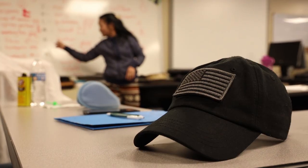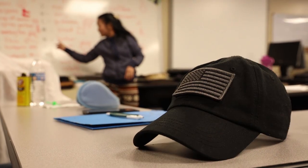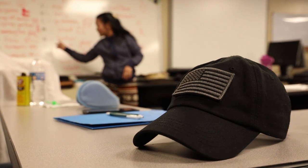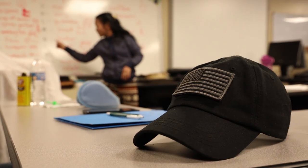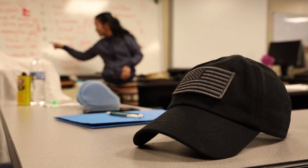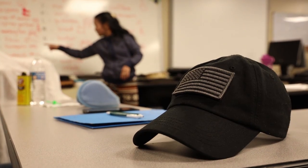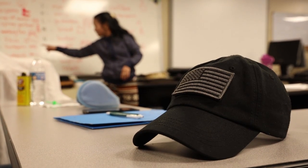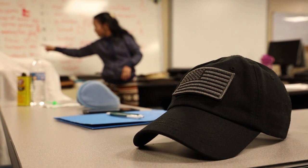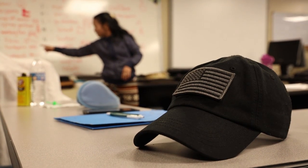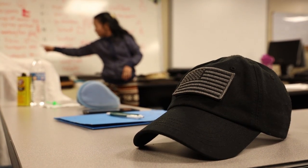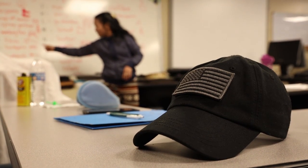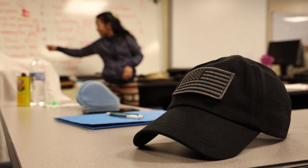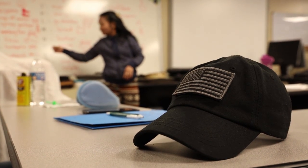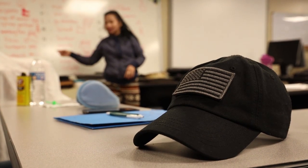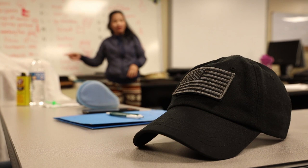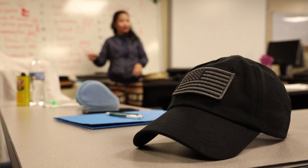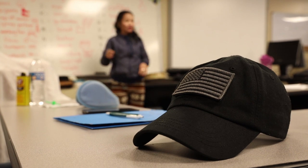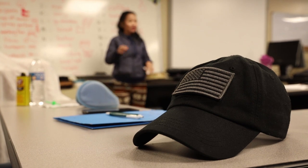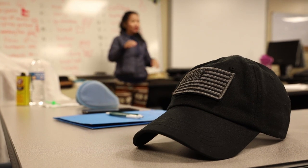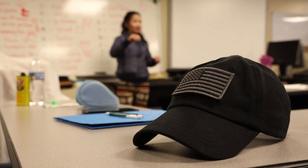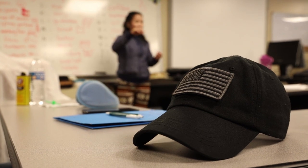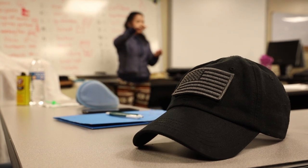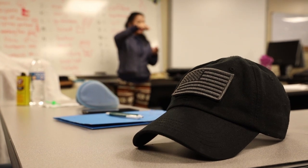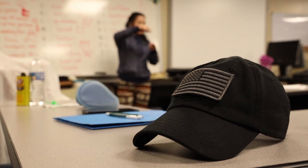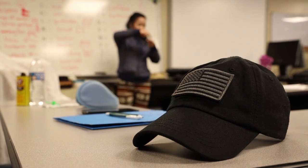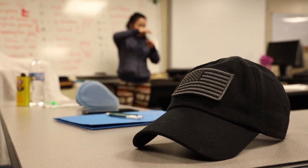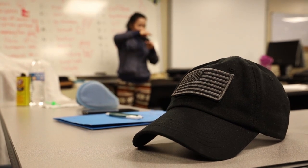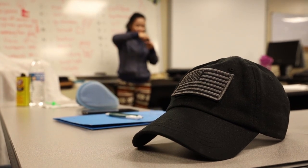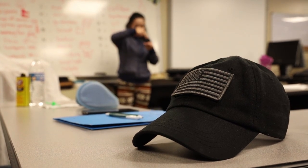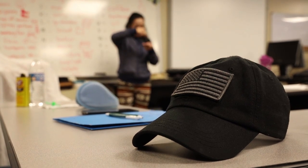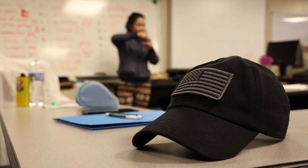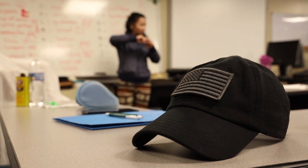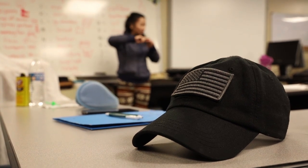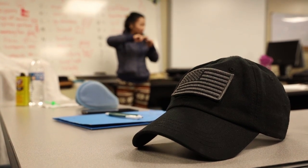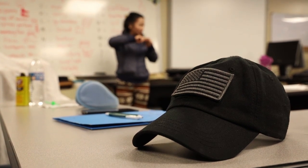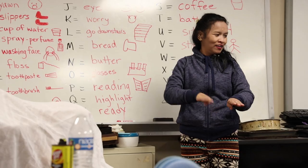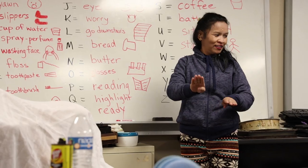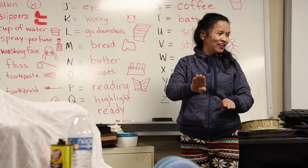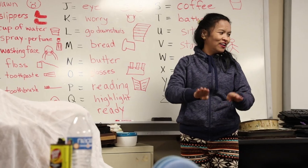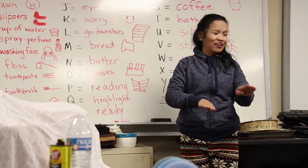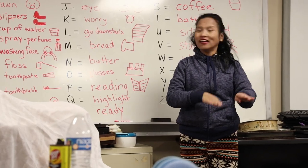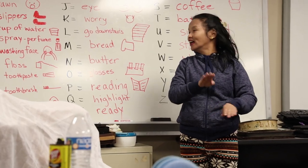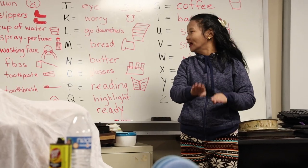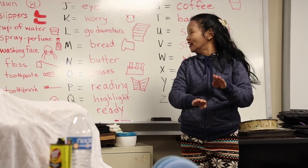(Rob) The camps where the refugees came from before they came here, they were